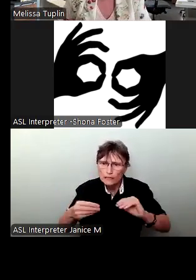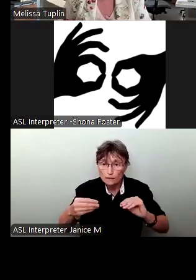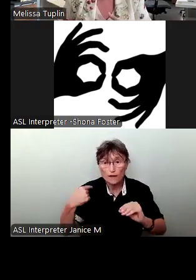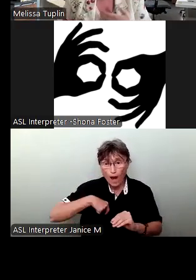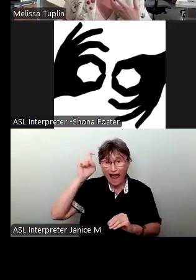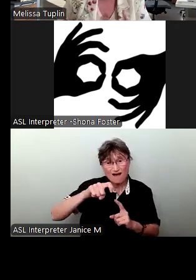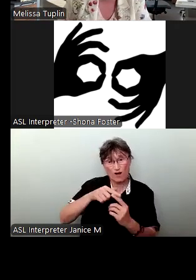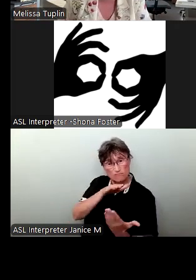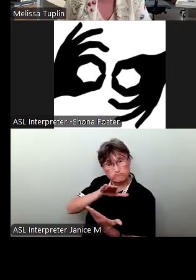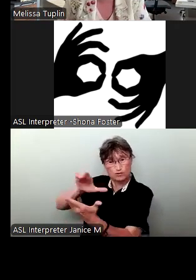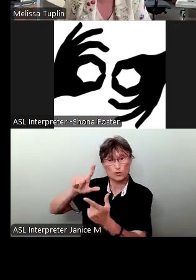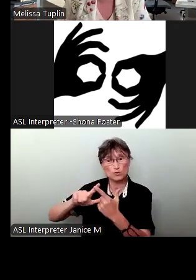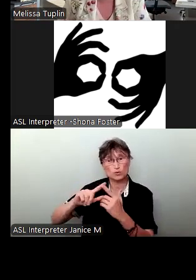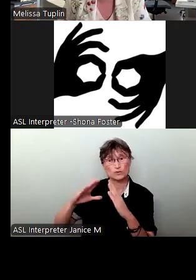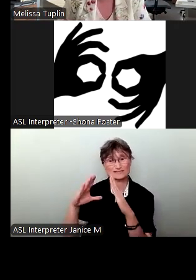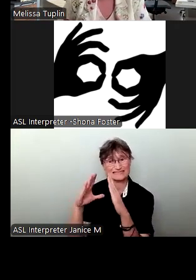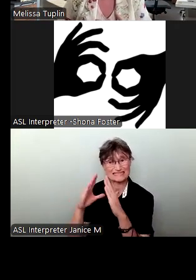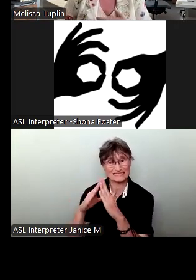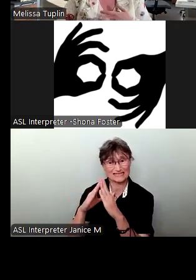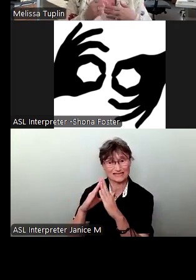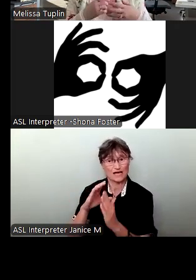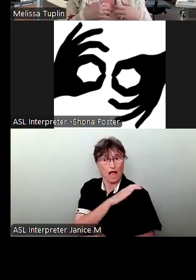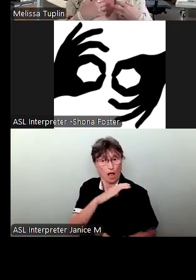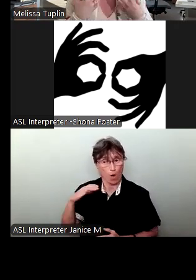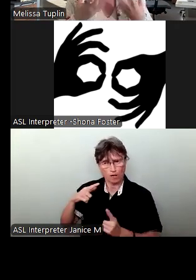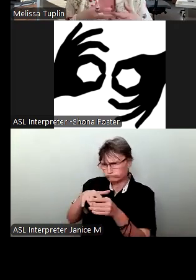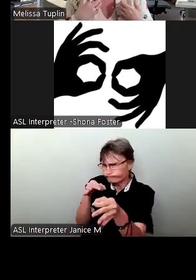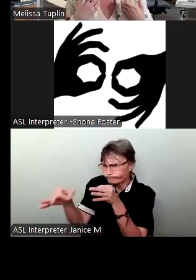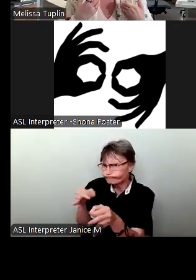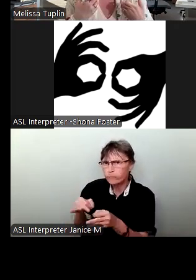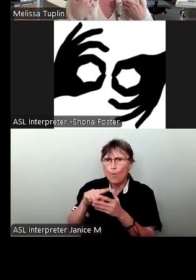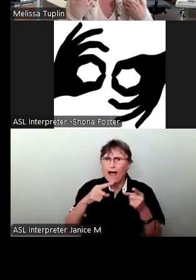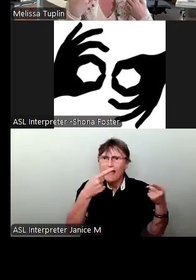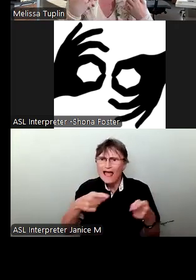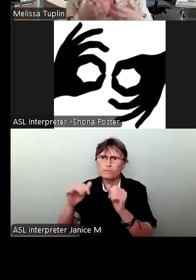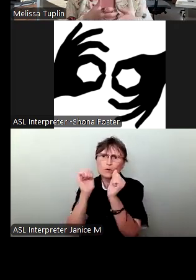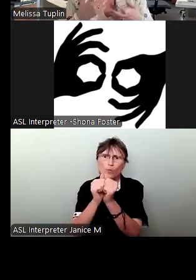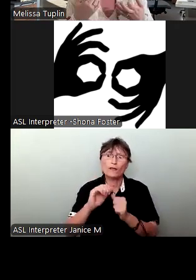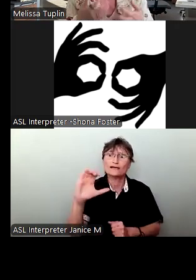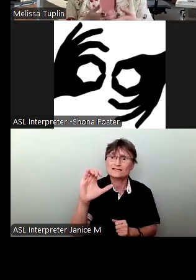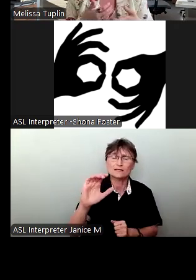events and the millions of audience members. I don't want you to think that we're always